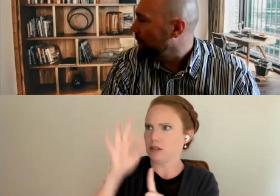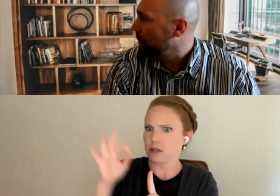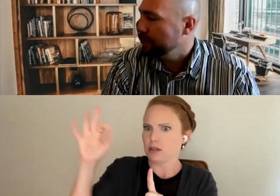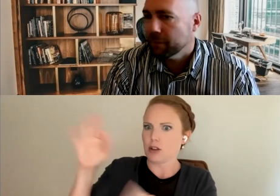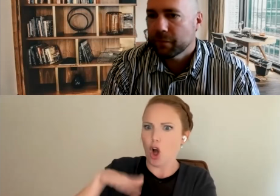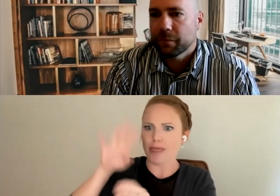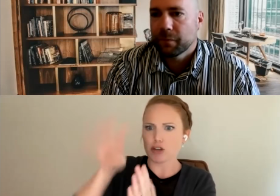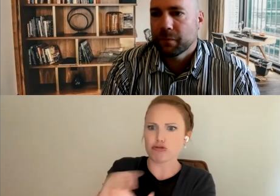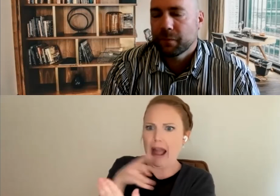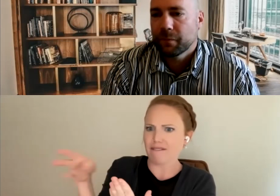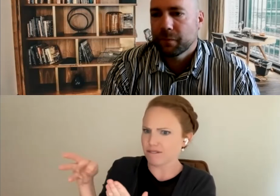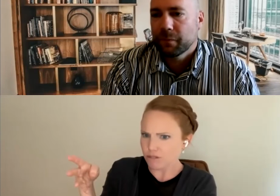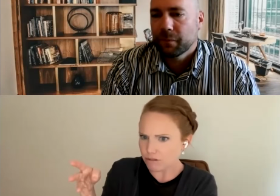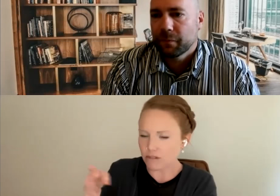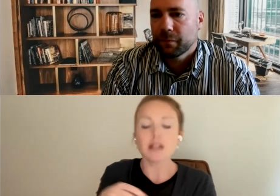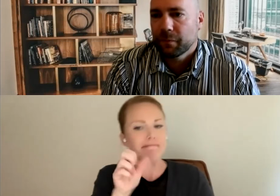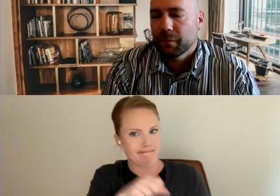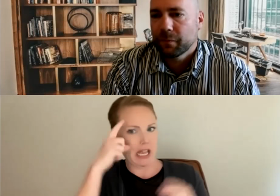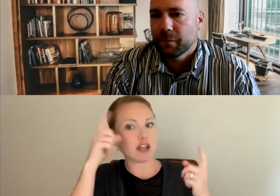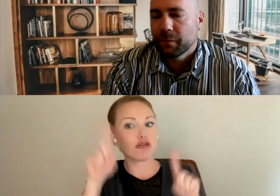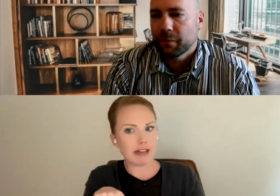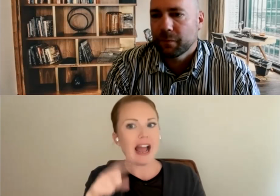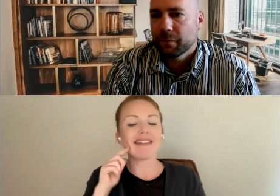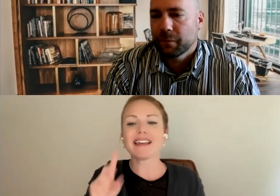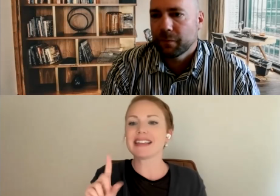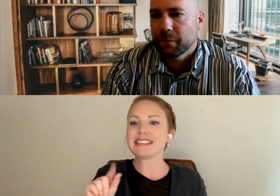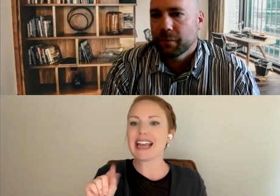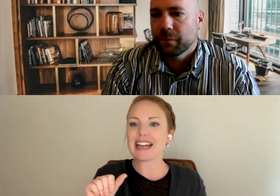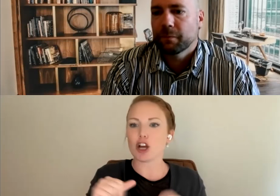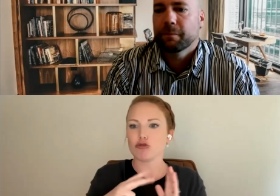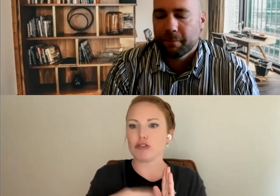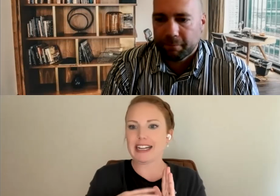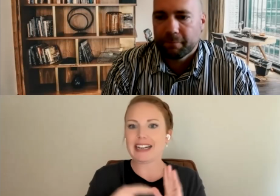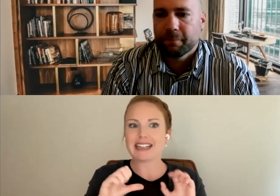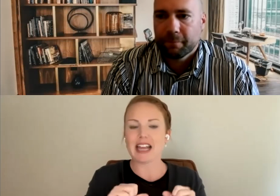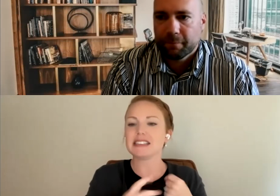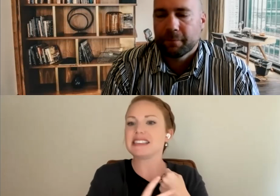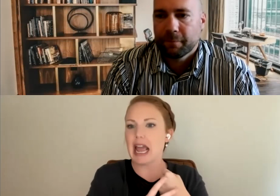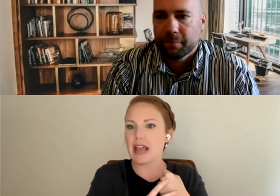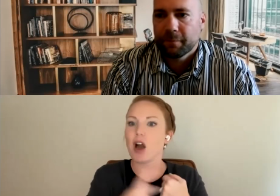I forgot to mention about that is that I think the data read could be saved for last for